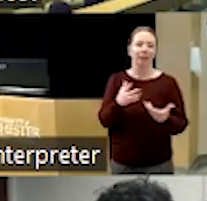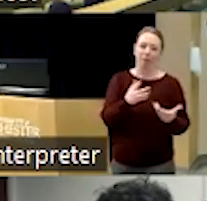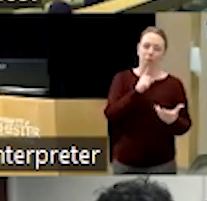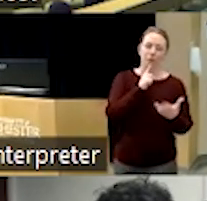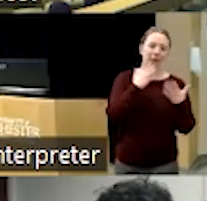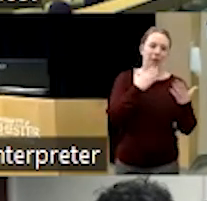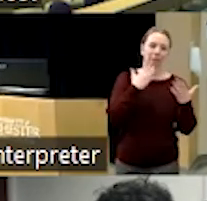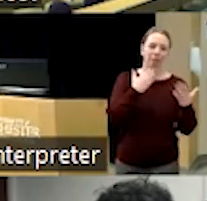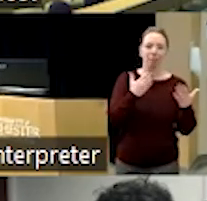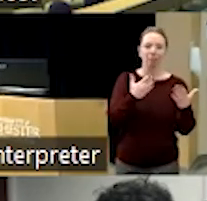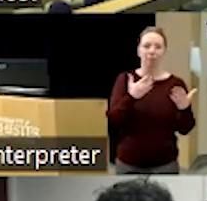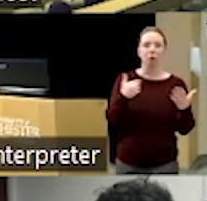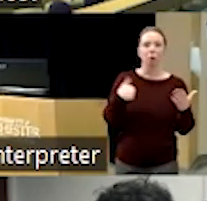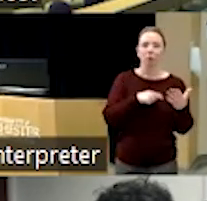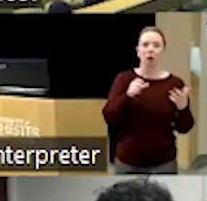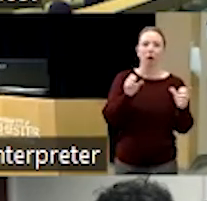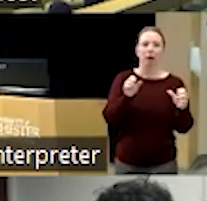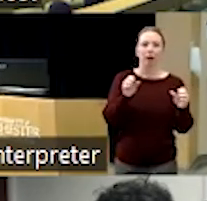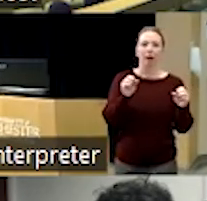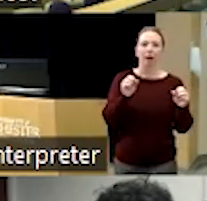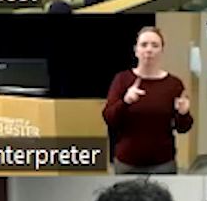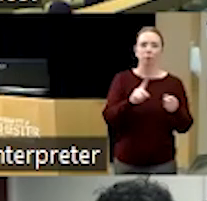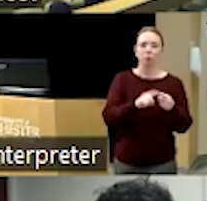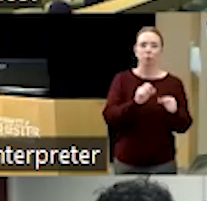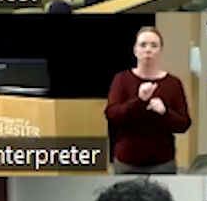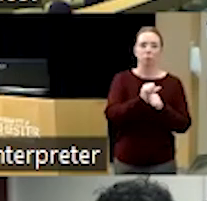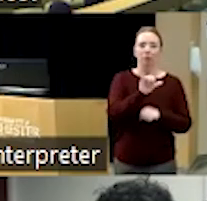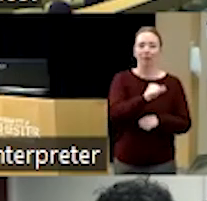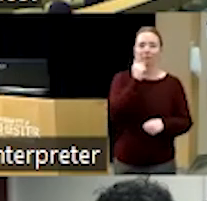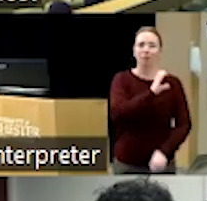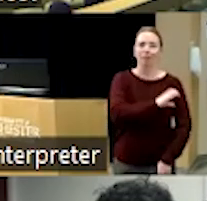got awarded for this clinical research Group by the German Research Foundation which is